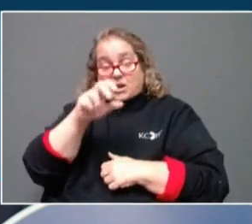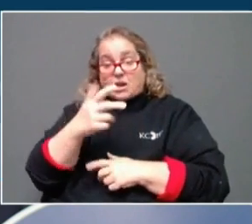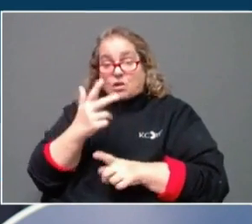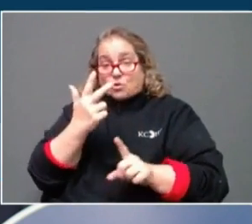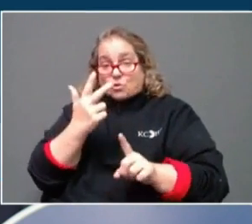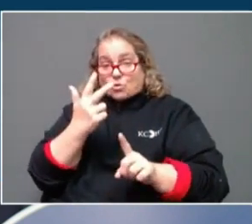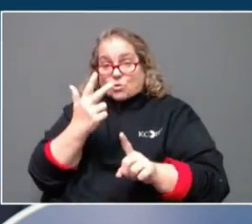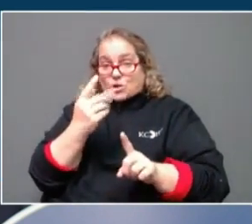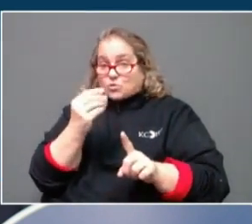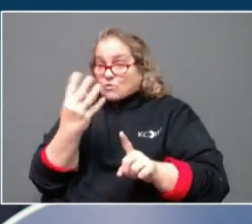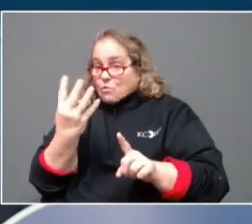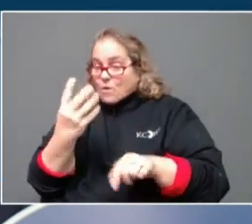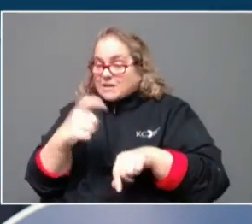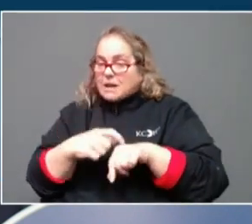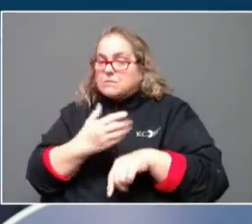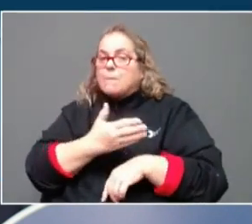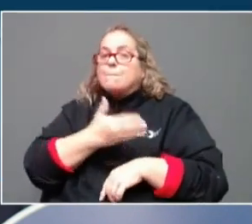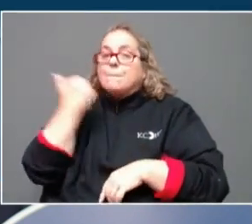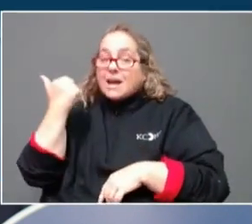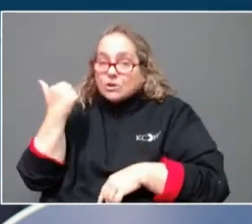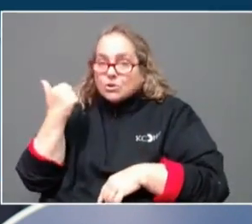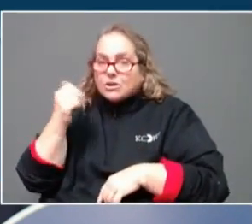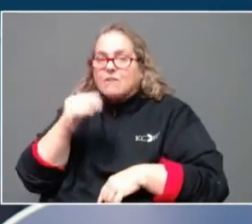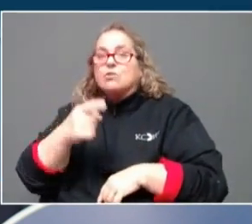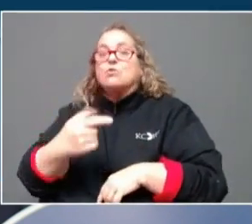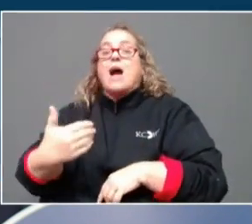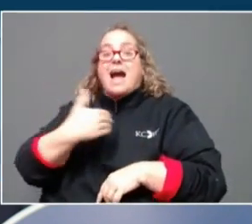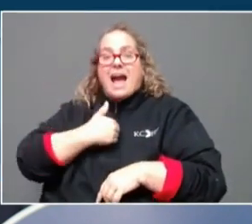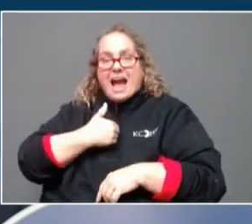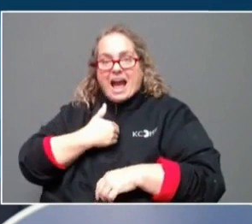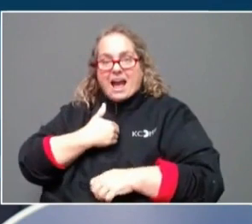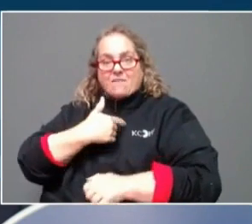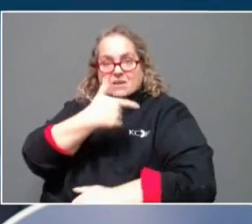if you were vaccinated than if you're unvaccinated, meaning There's a 3-4